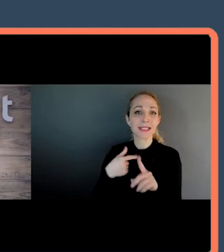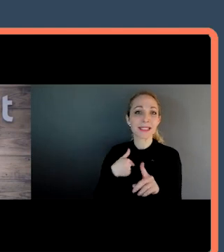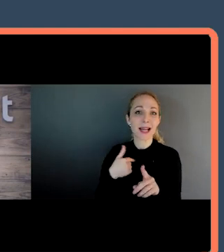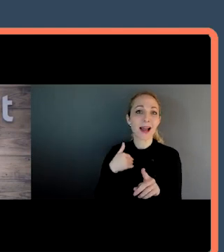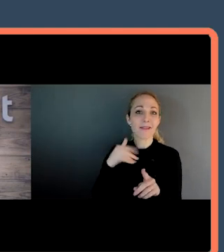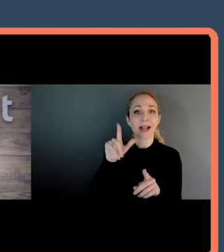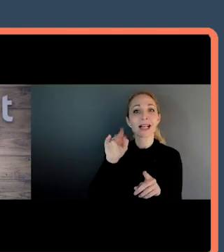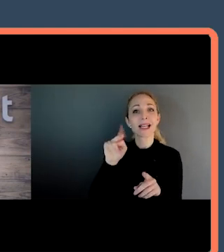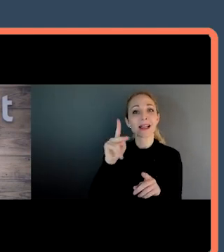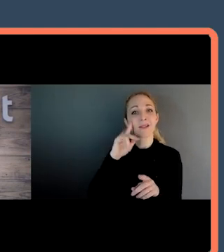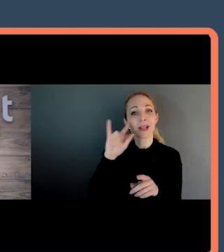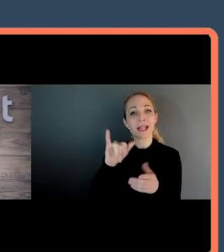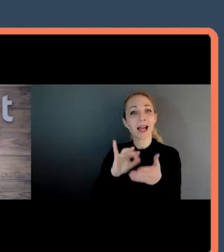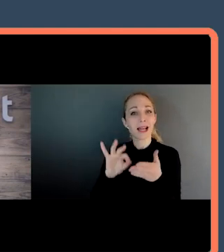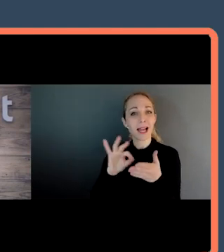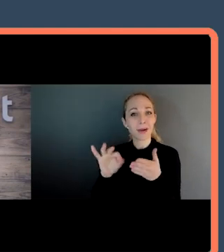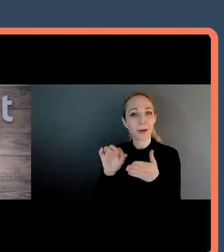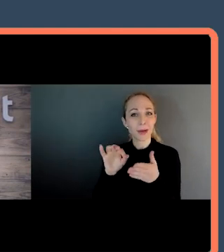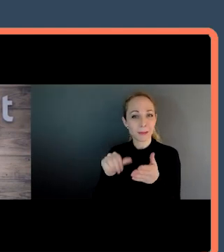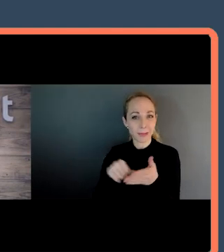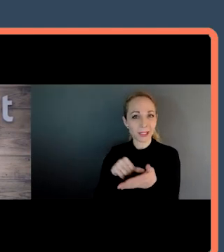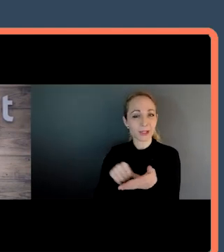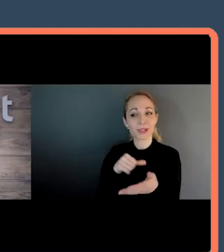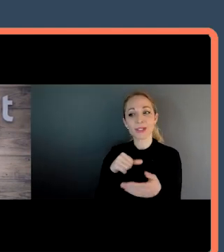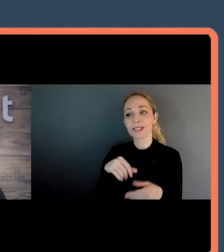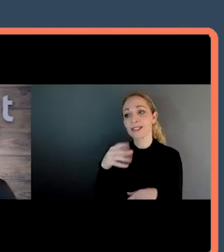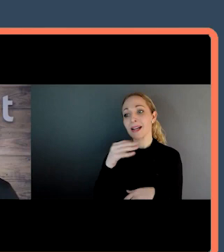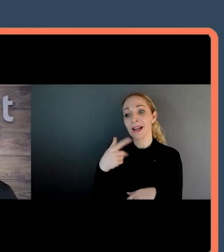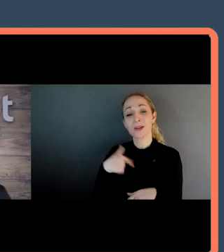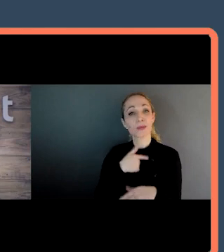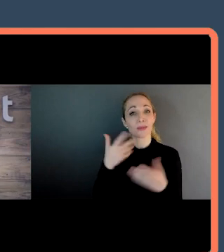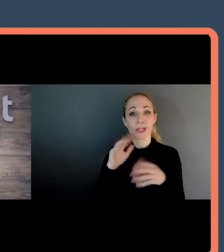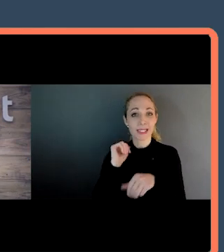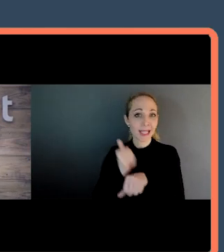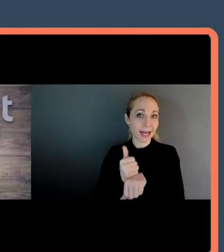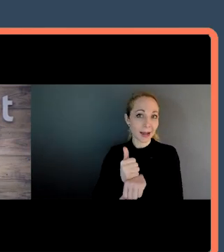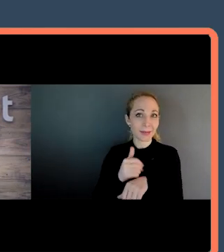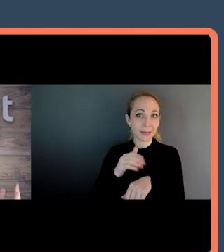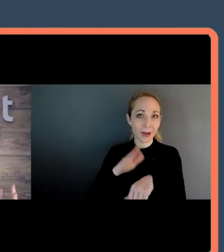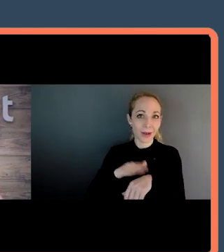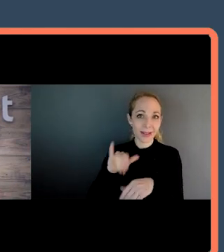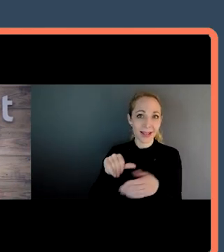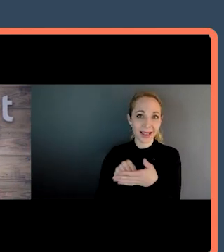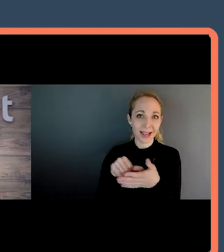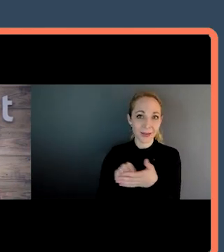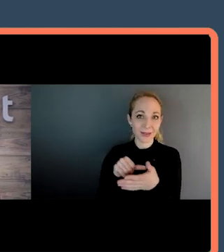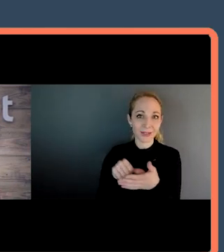TO THE ACCOUNT PAGE AND WE HAVE SET UP ON THIS ACCOUNT A CUSTOMER PORTAL.